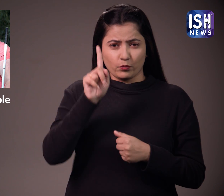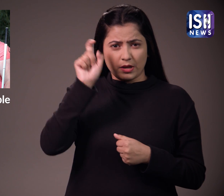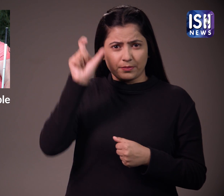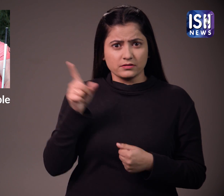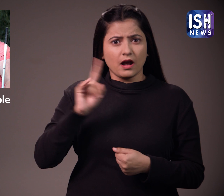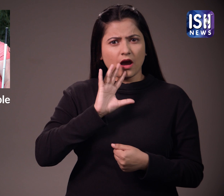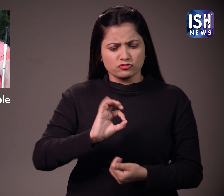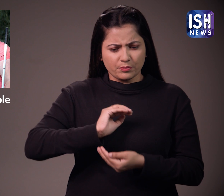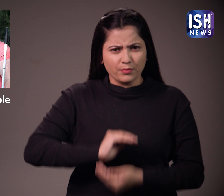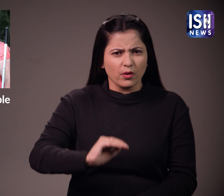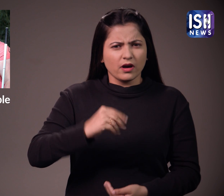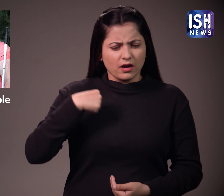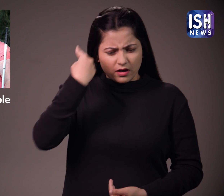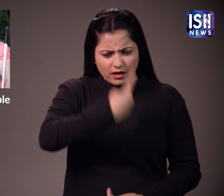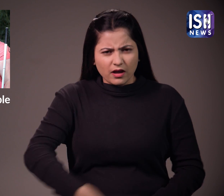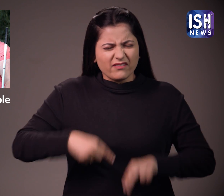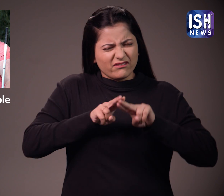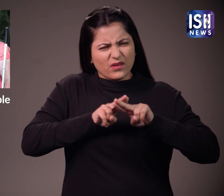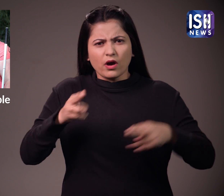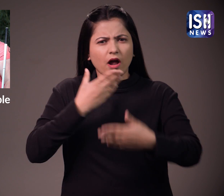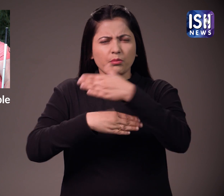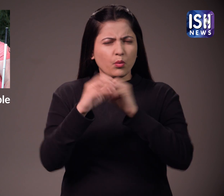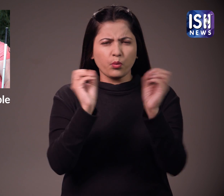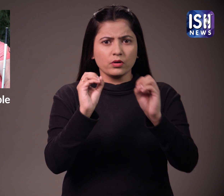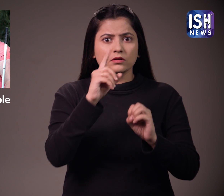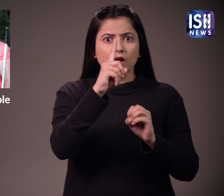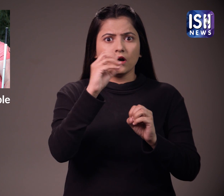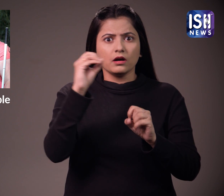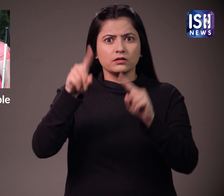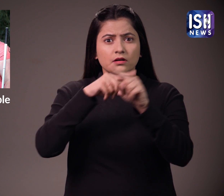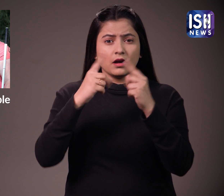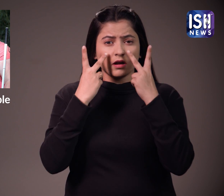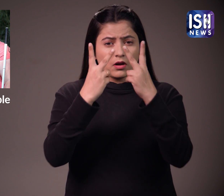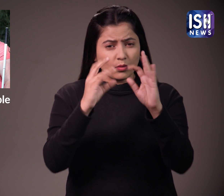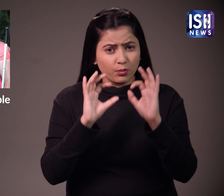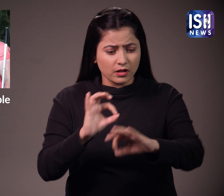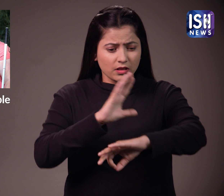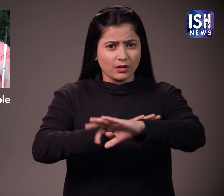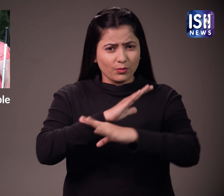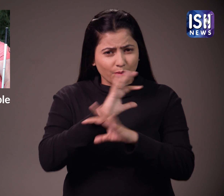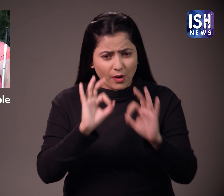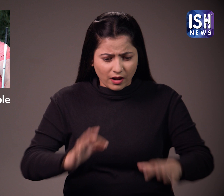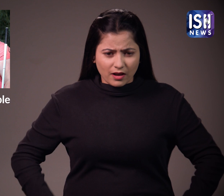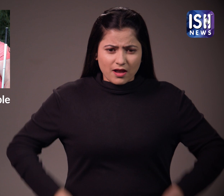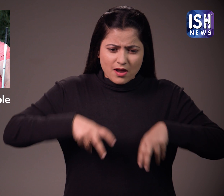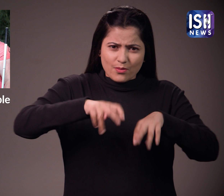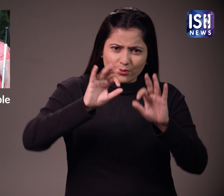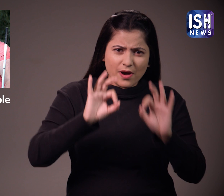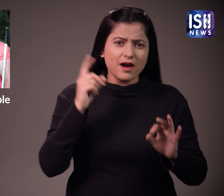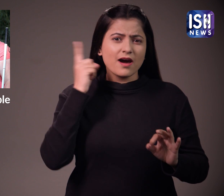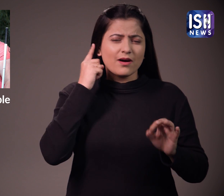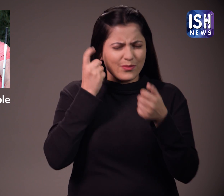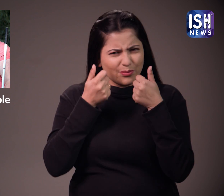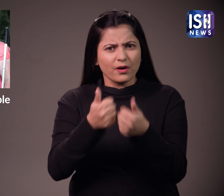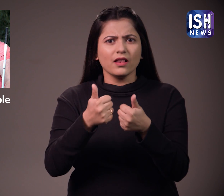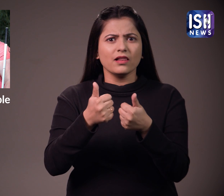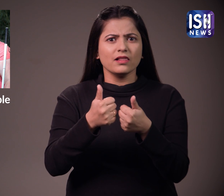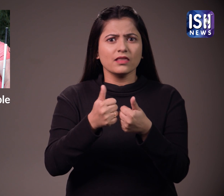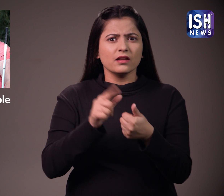A child was born without any disability and was 100% sighted, had no problem with her limbs or hearing.